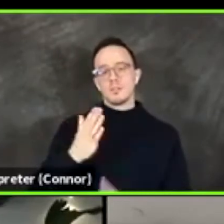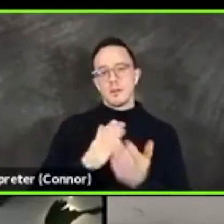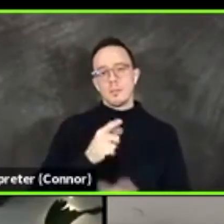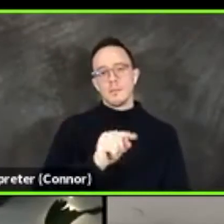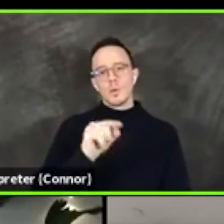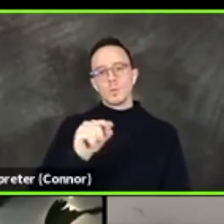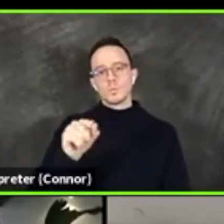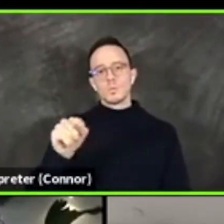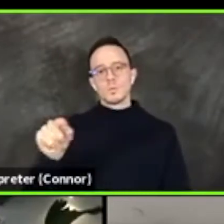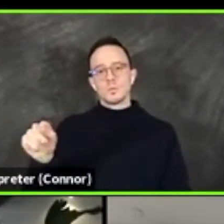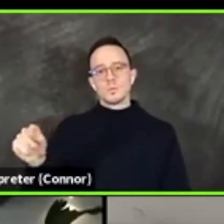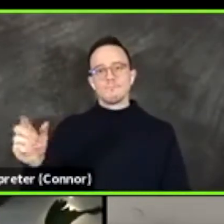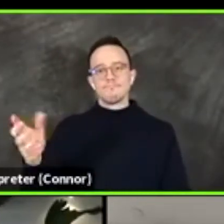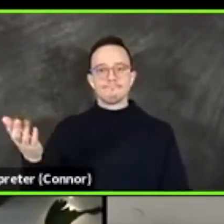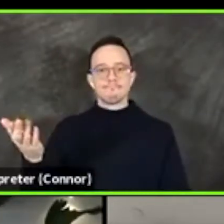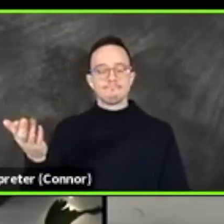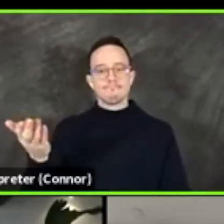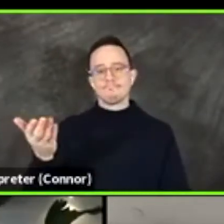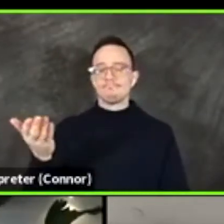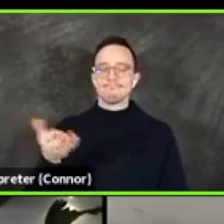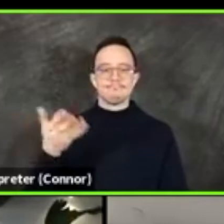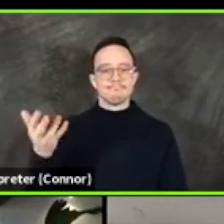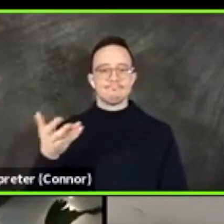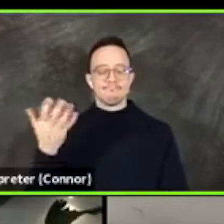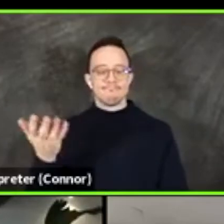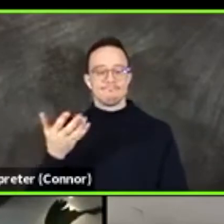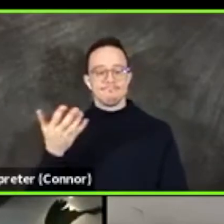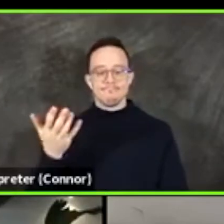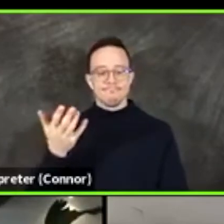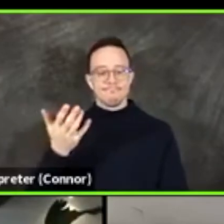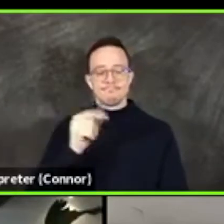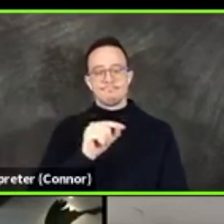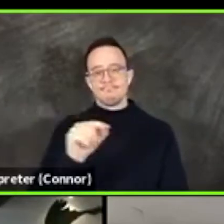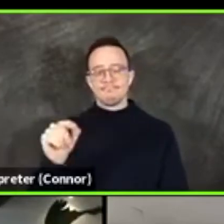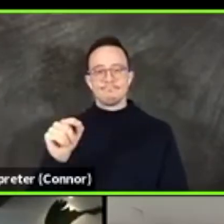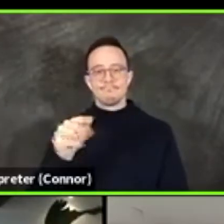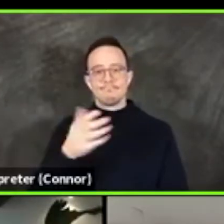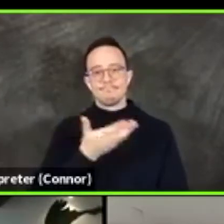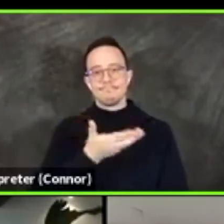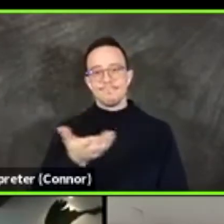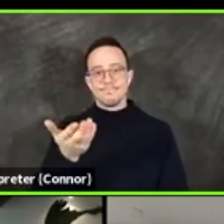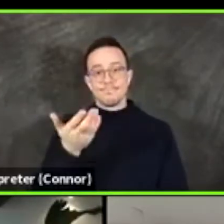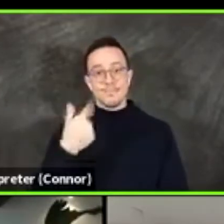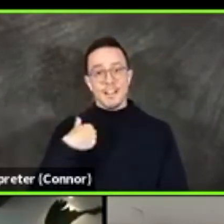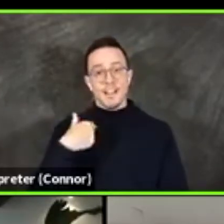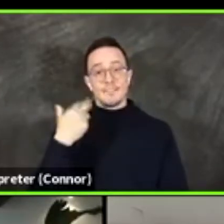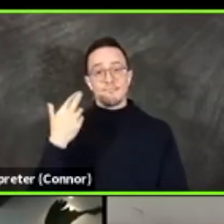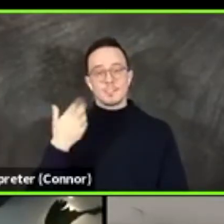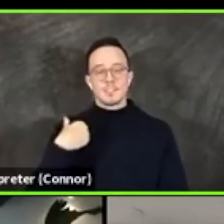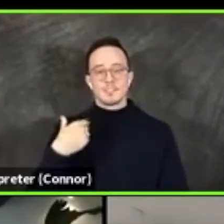THOSE THINGS ARE COMING OUT OF -- I'VE COME TO UNDERSTAND AN INDIGENOUS PERSPECTIVE